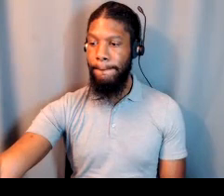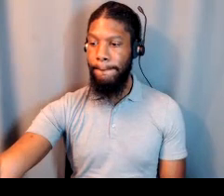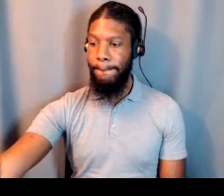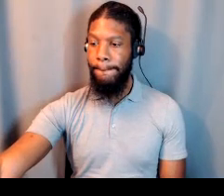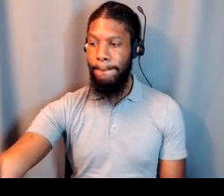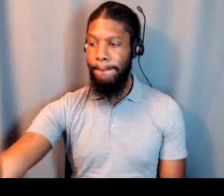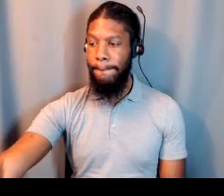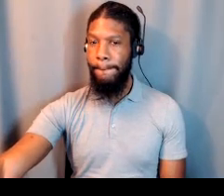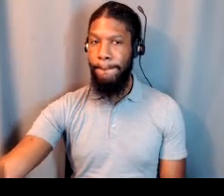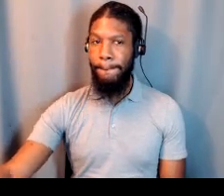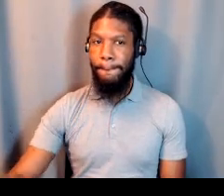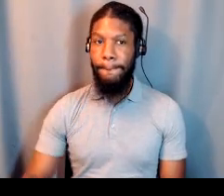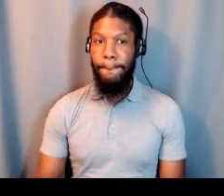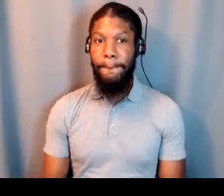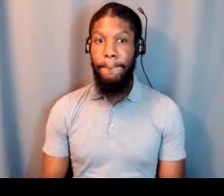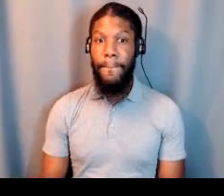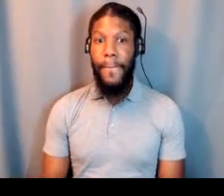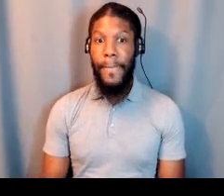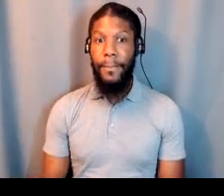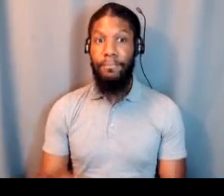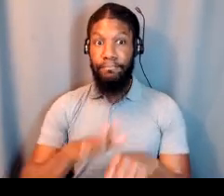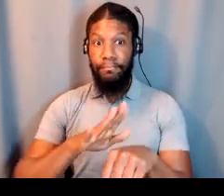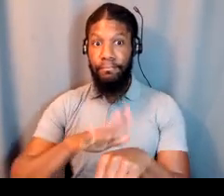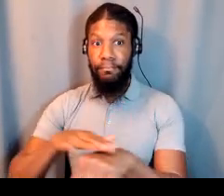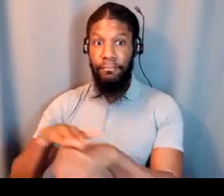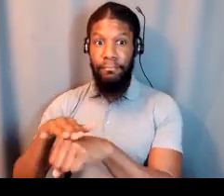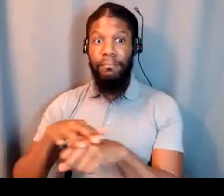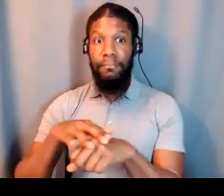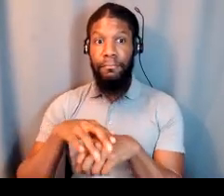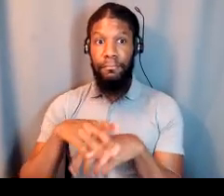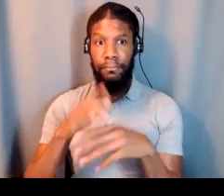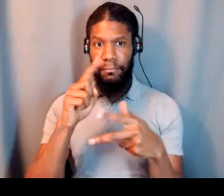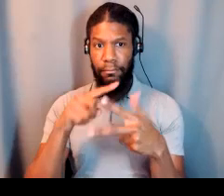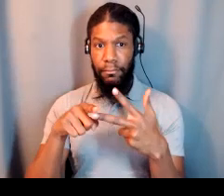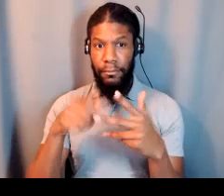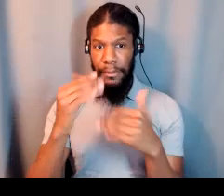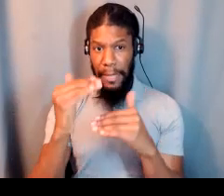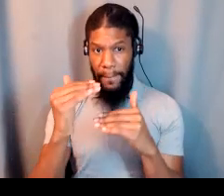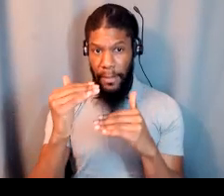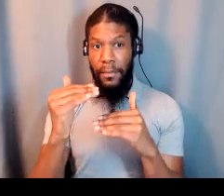Brown are careful to note that their heuristic is "locally bound." They also contend, "the lists might prompt tutors